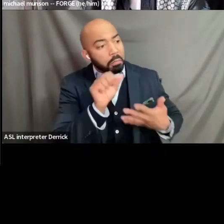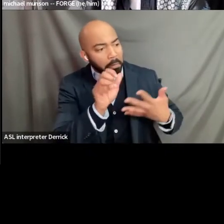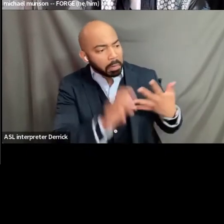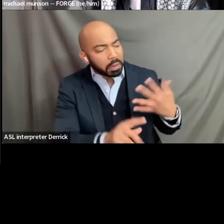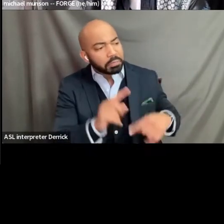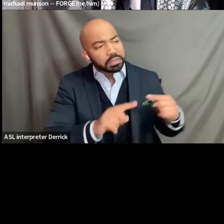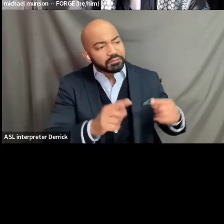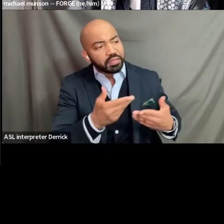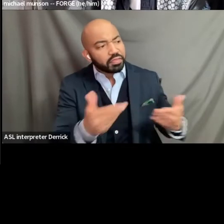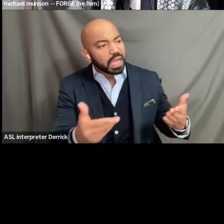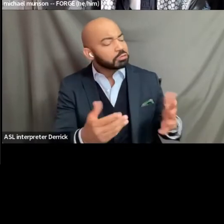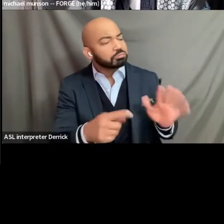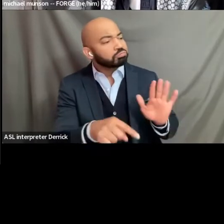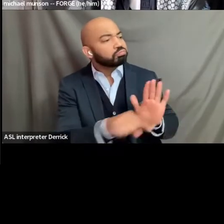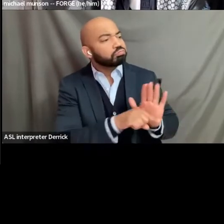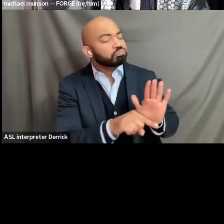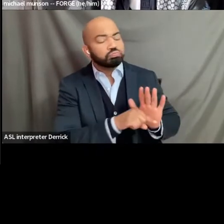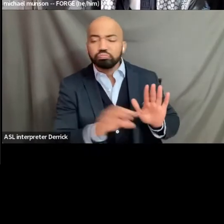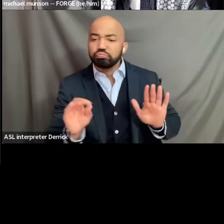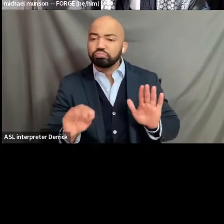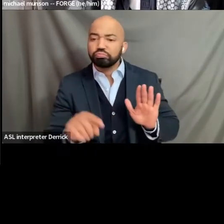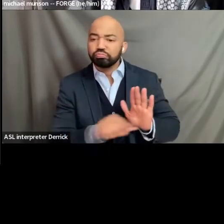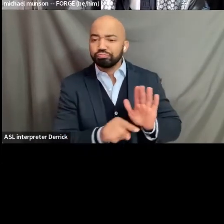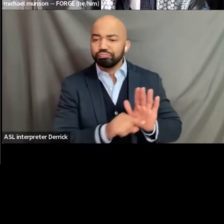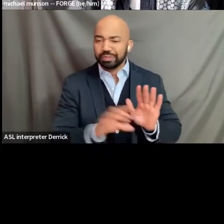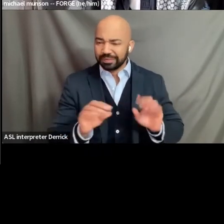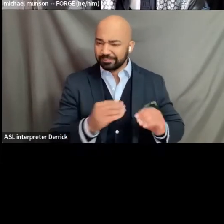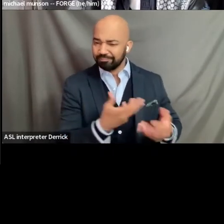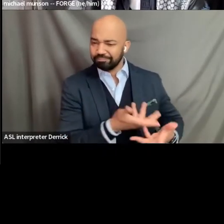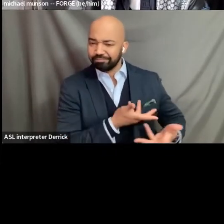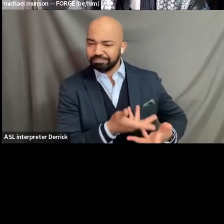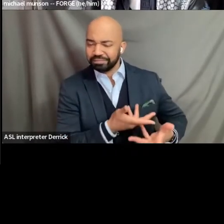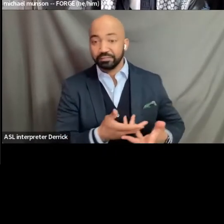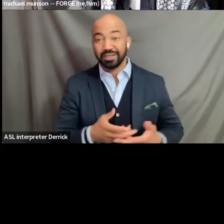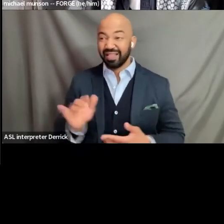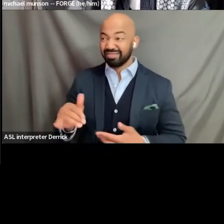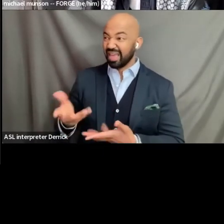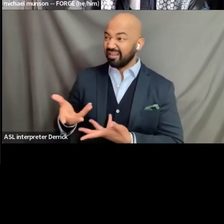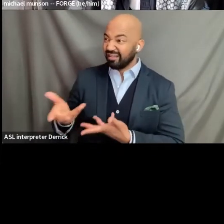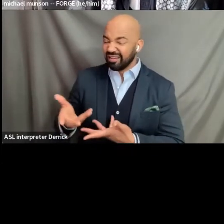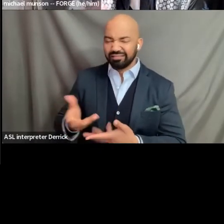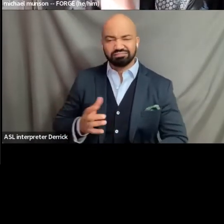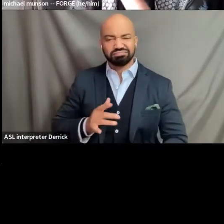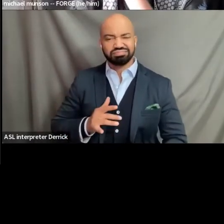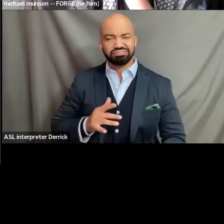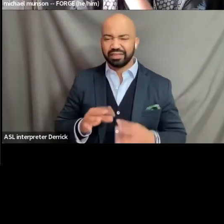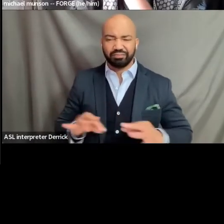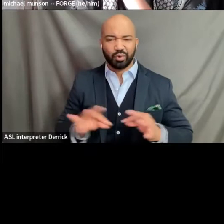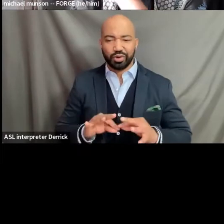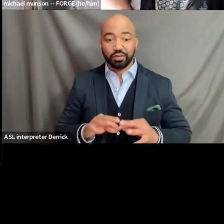without stigma, without judging and I think that's very important. I'm very open, I've learned a lot.